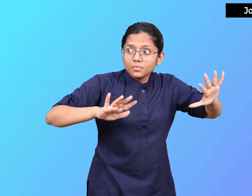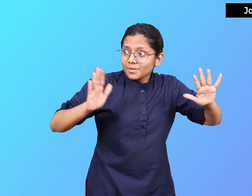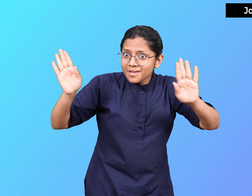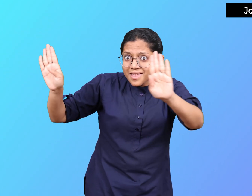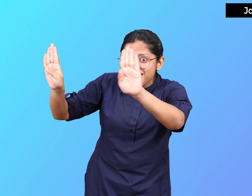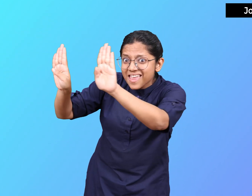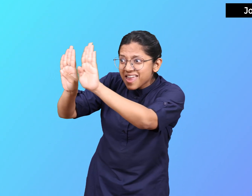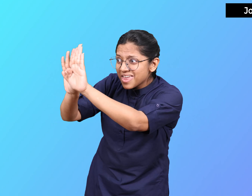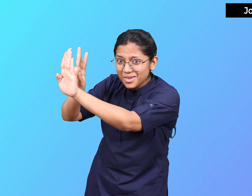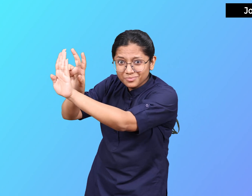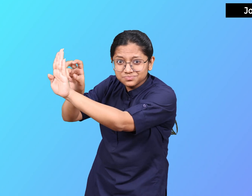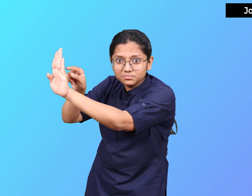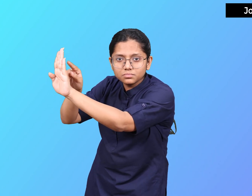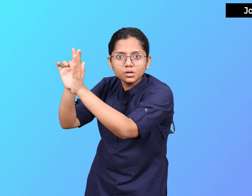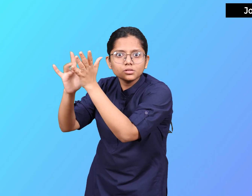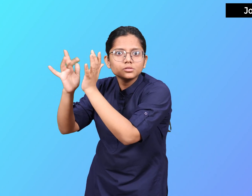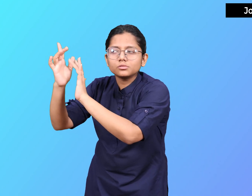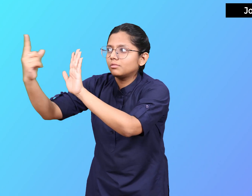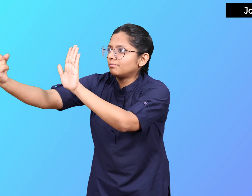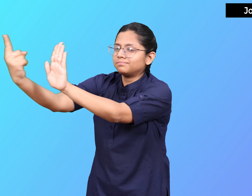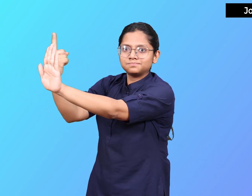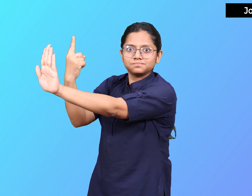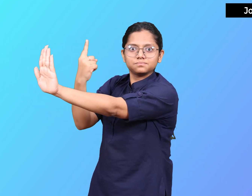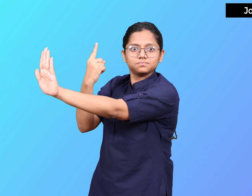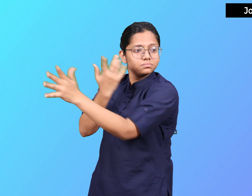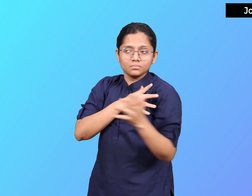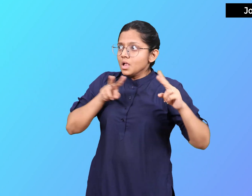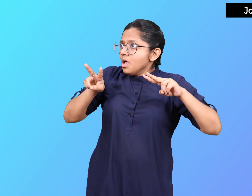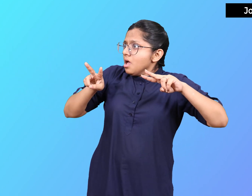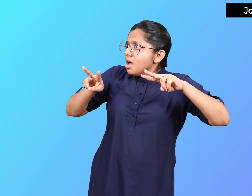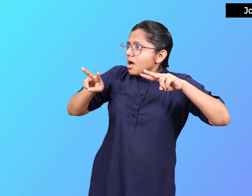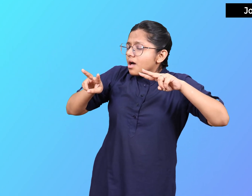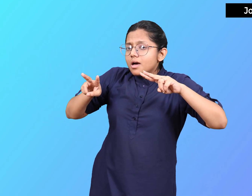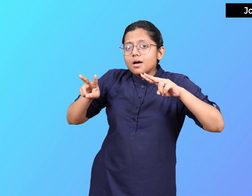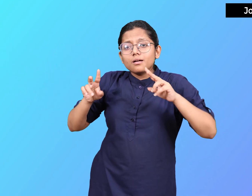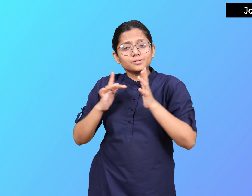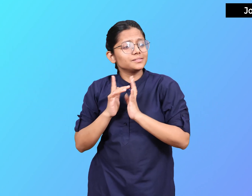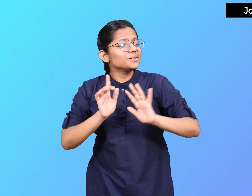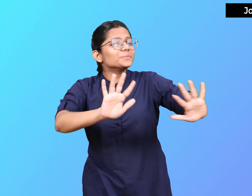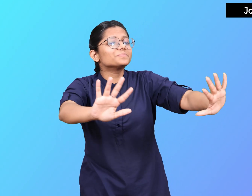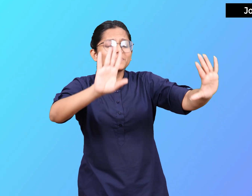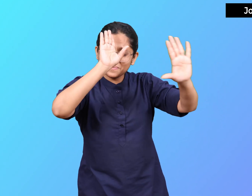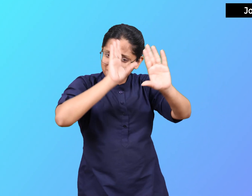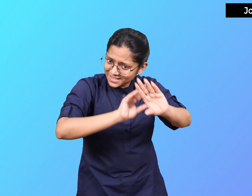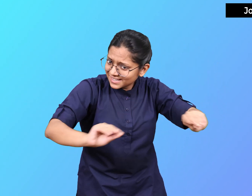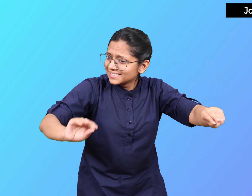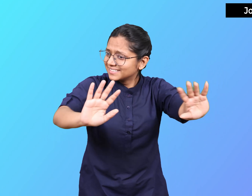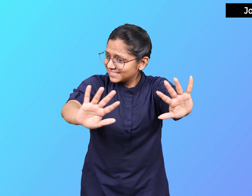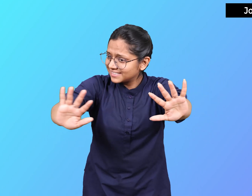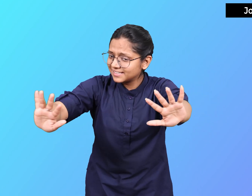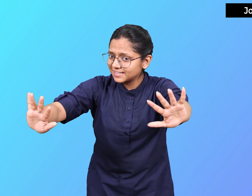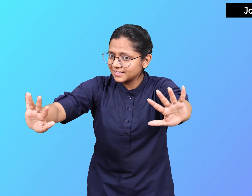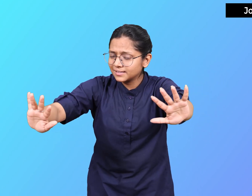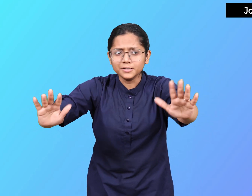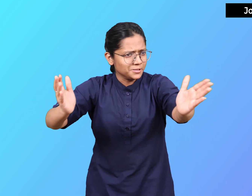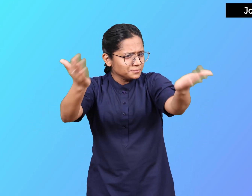Suddenly, Jesus was standing there among them. He said, “Peace be with you!”